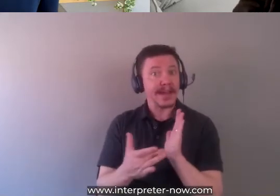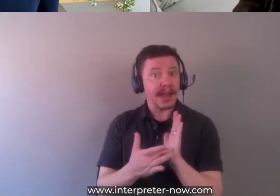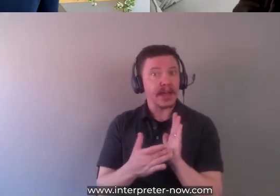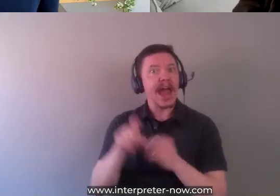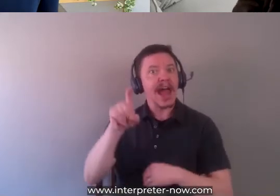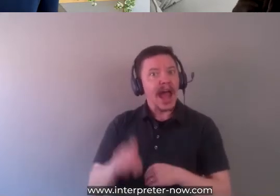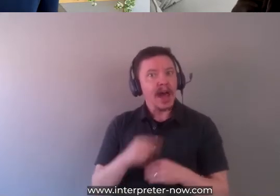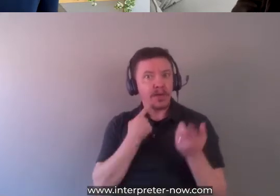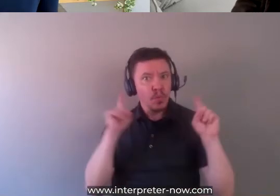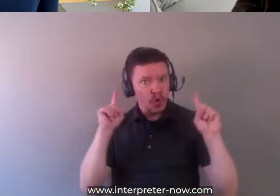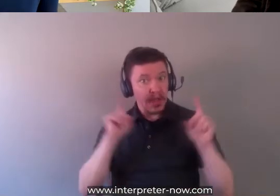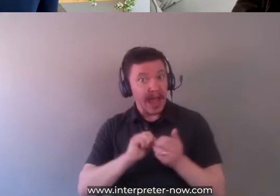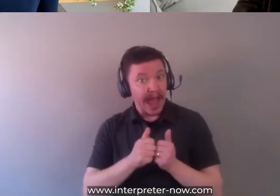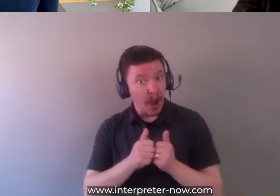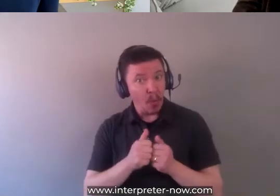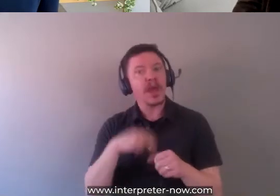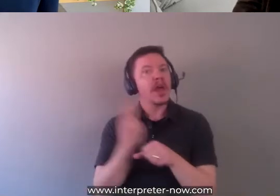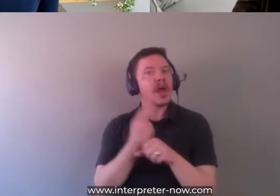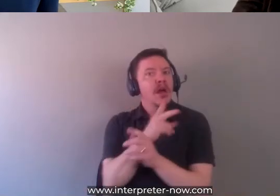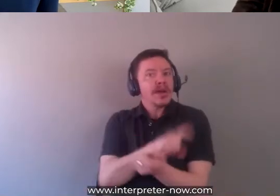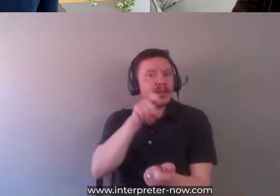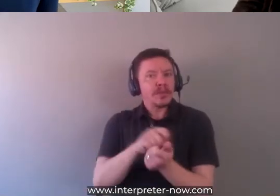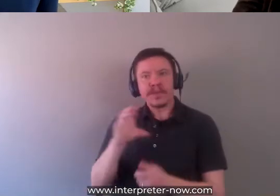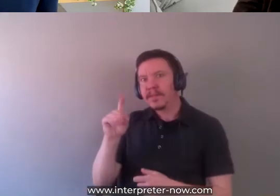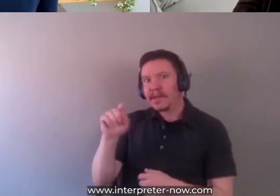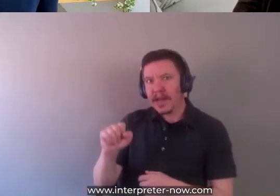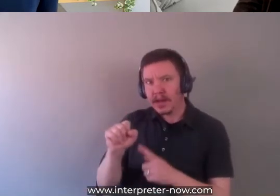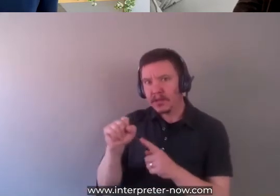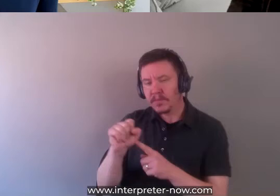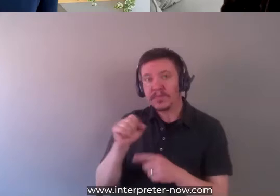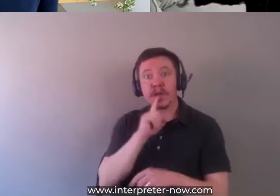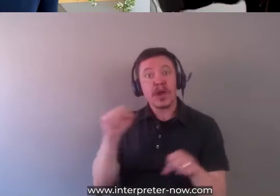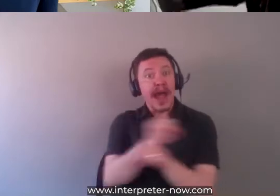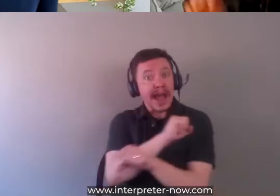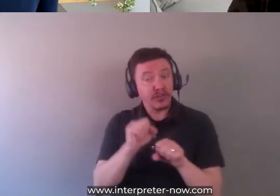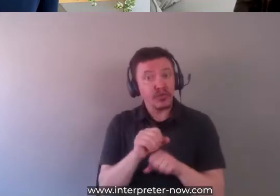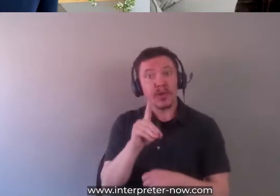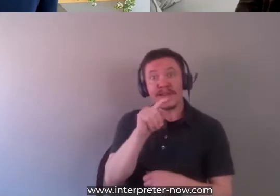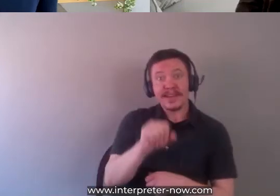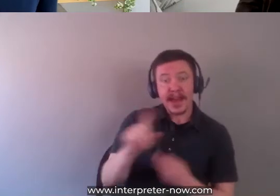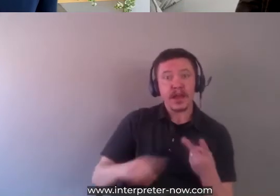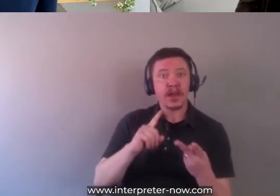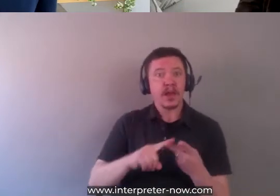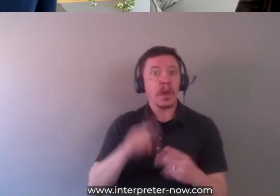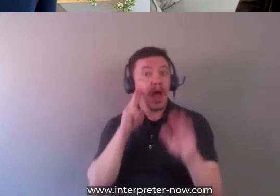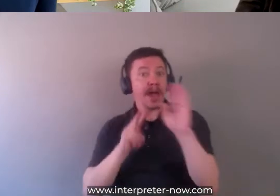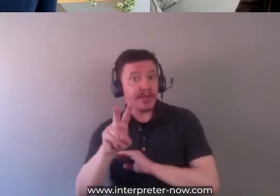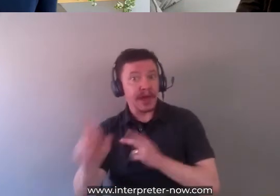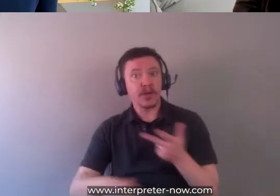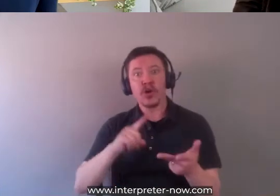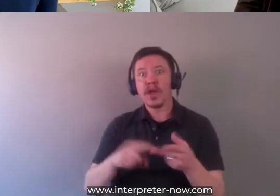work by using certain data, whether hypothetical data sets, training data sets, or pre-existing